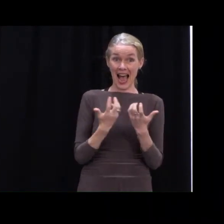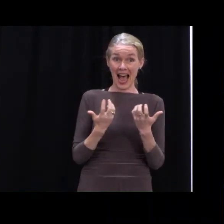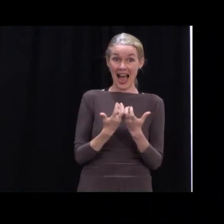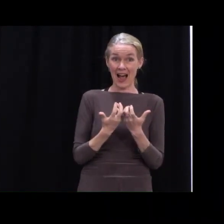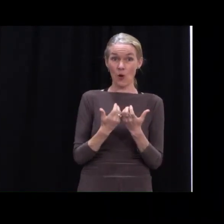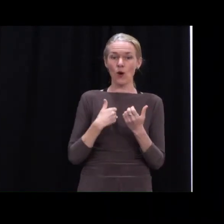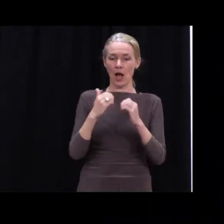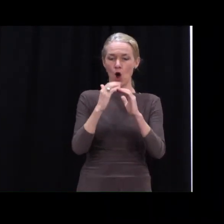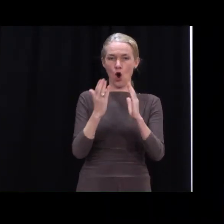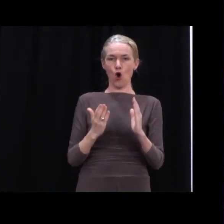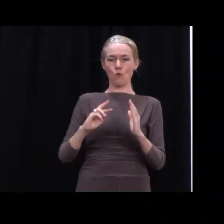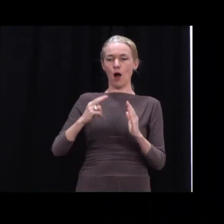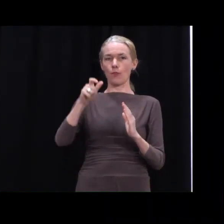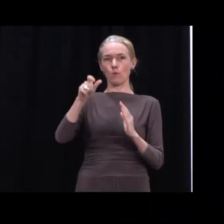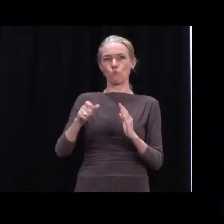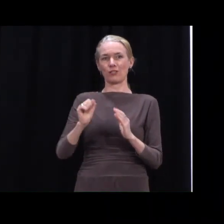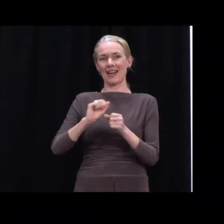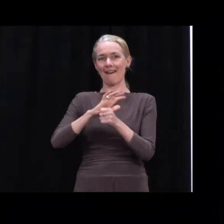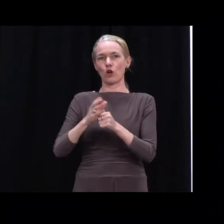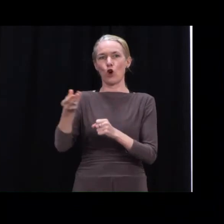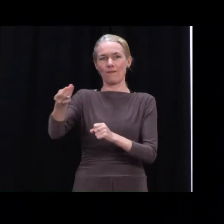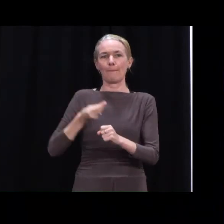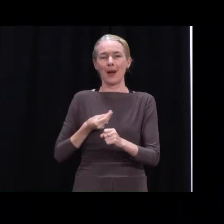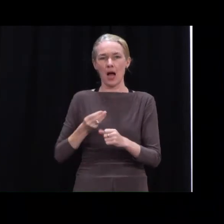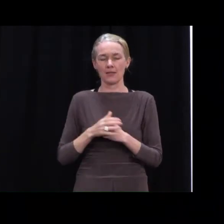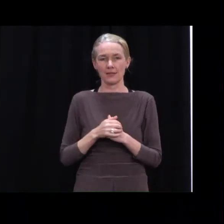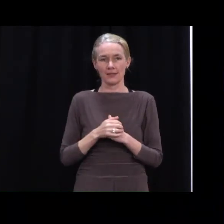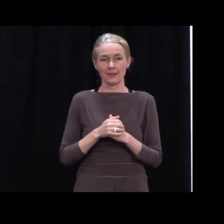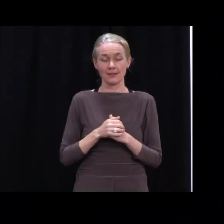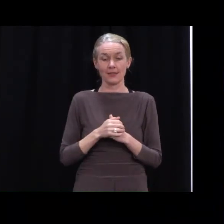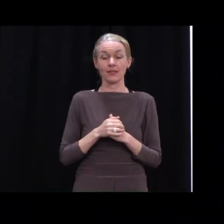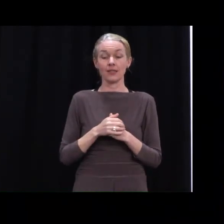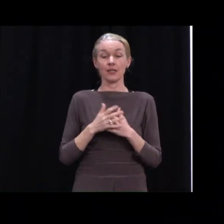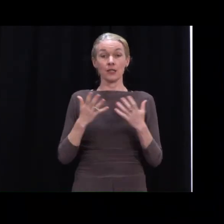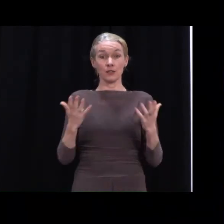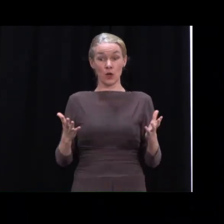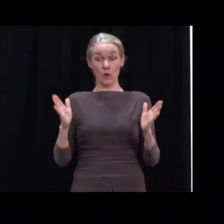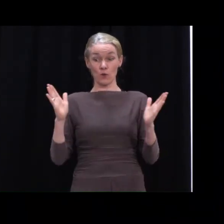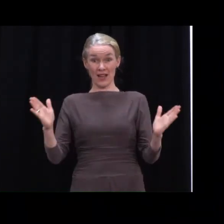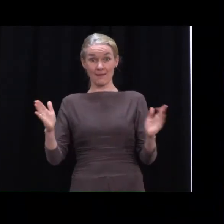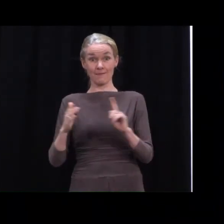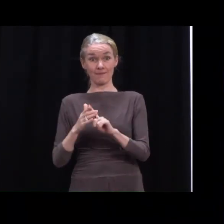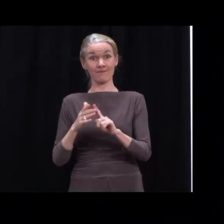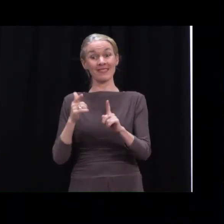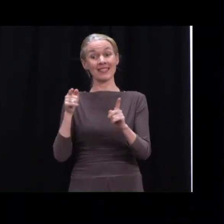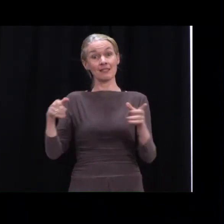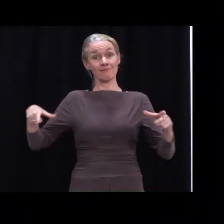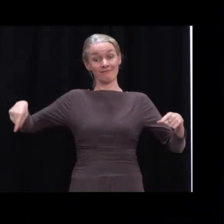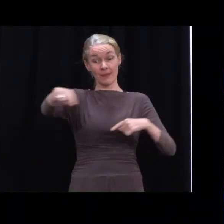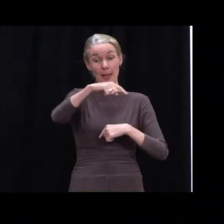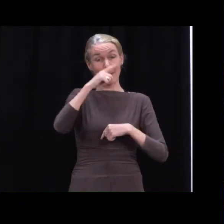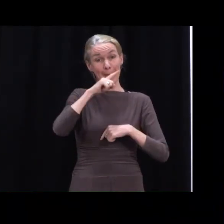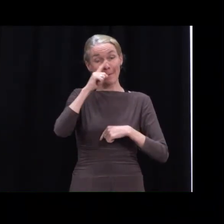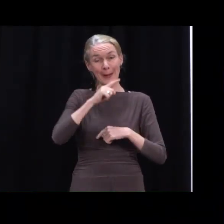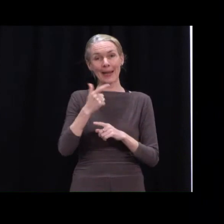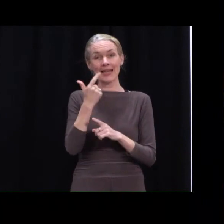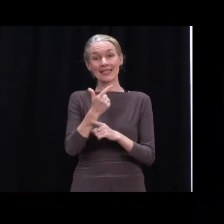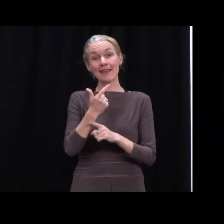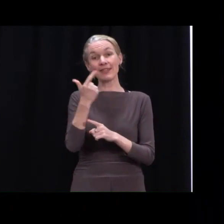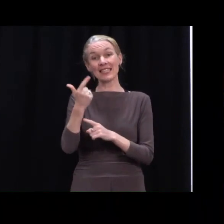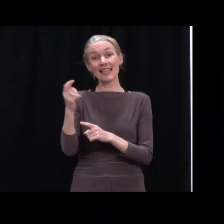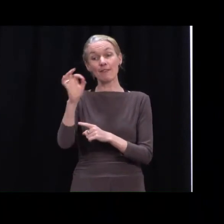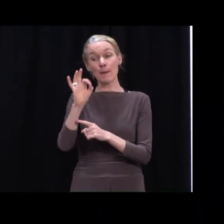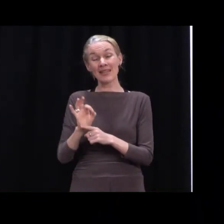contacts of an existing case